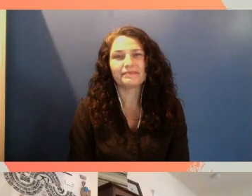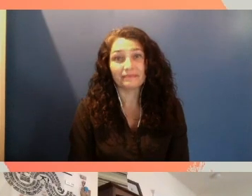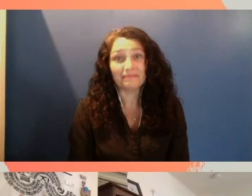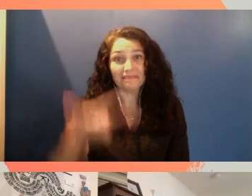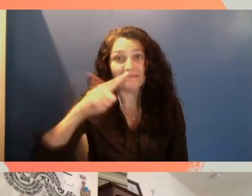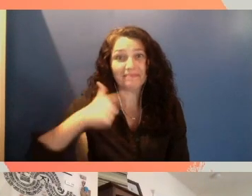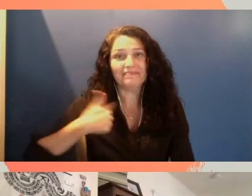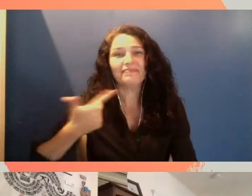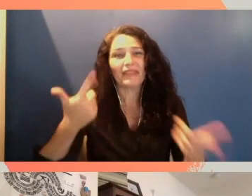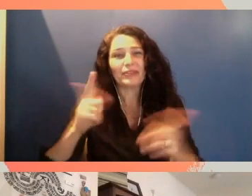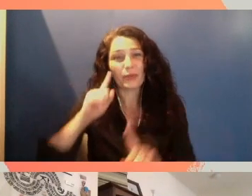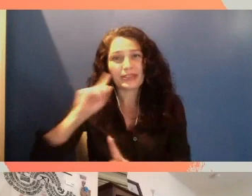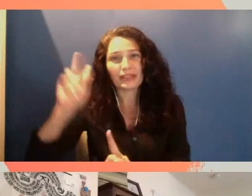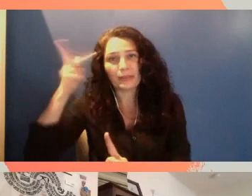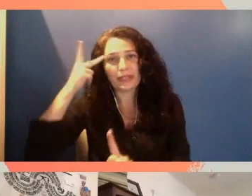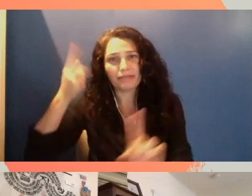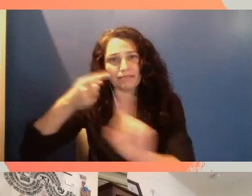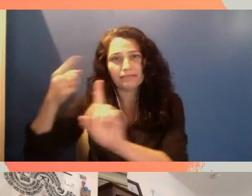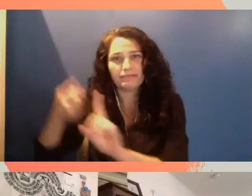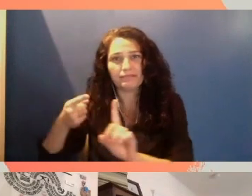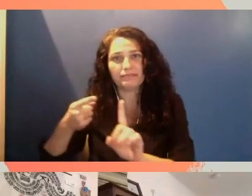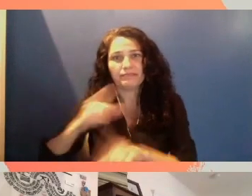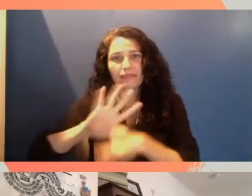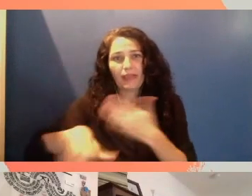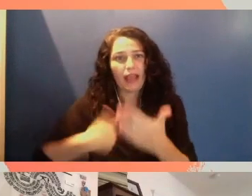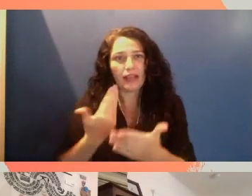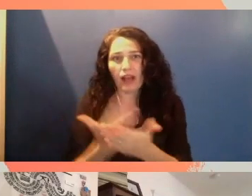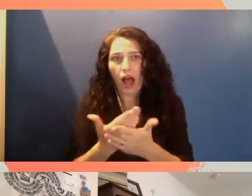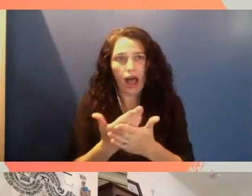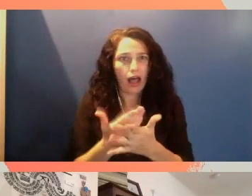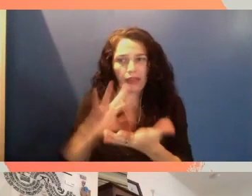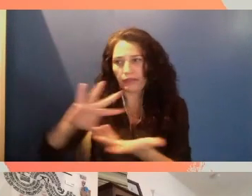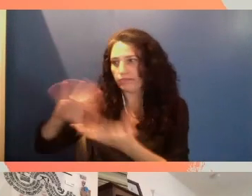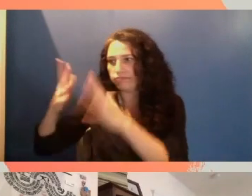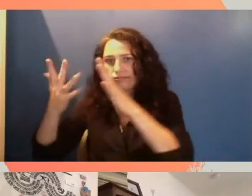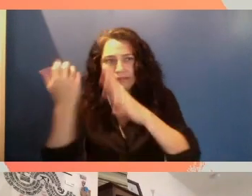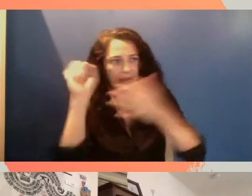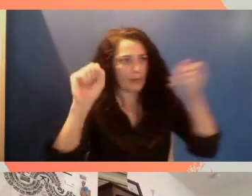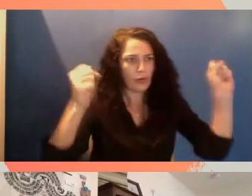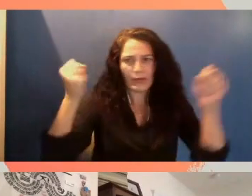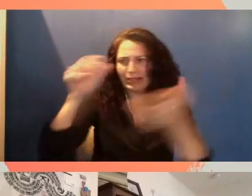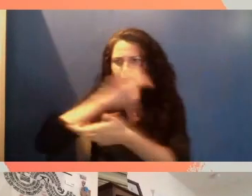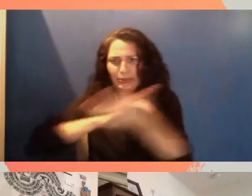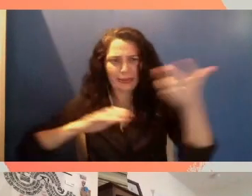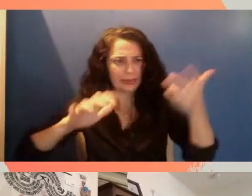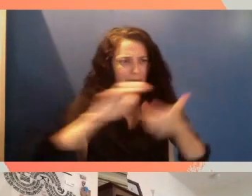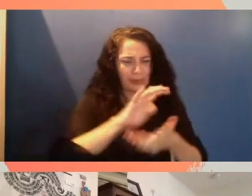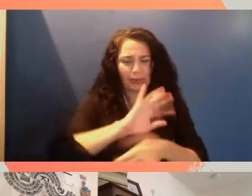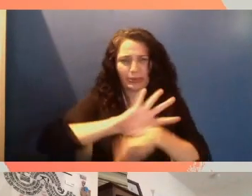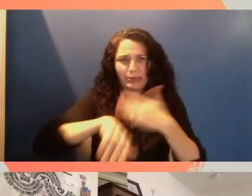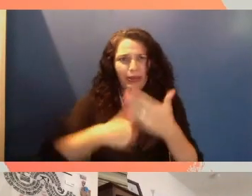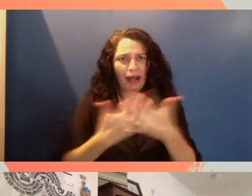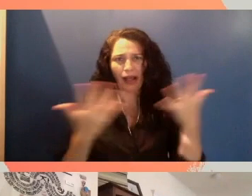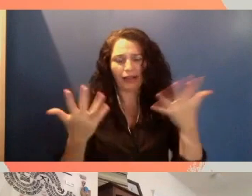and the, in home are all jumbled up these days in the hot mess that we're in. But I think in many ways,